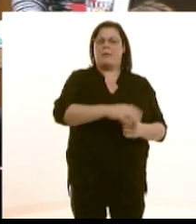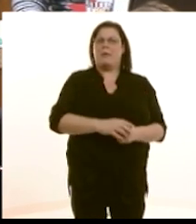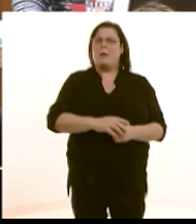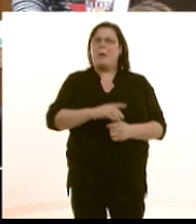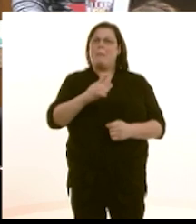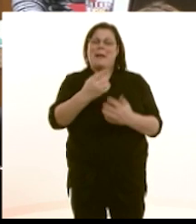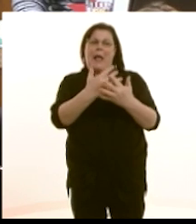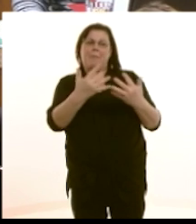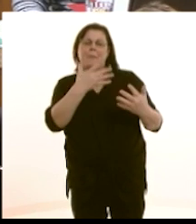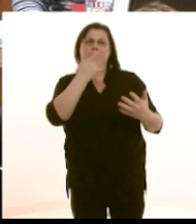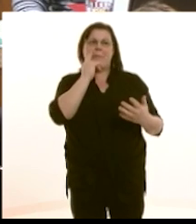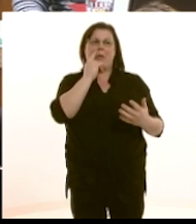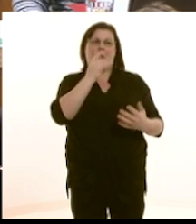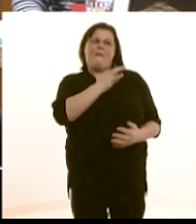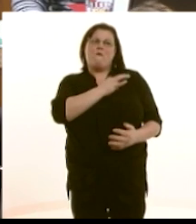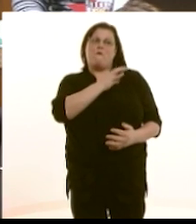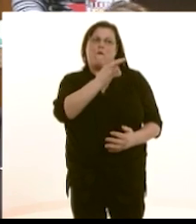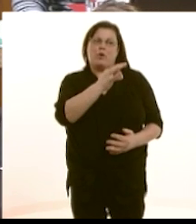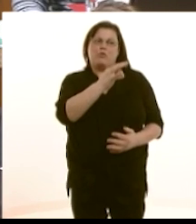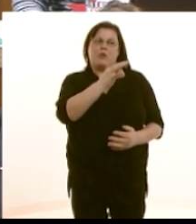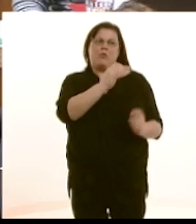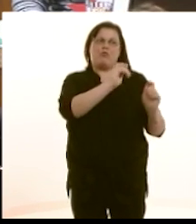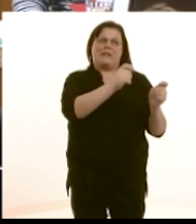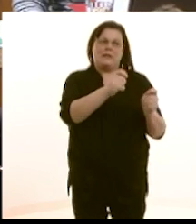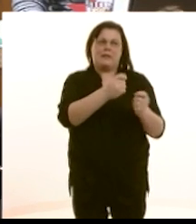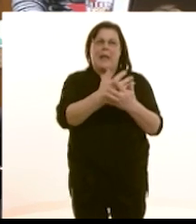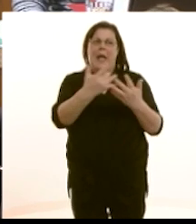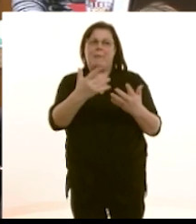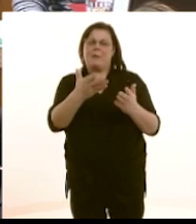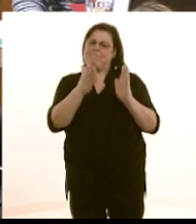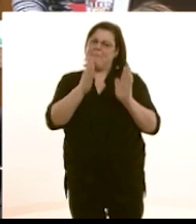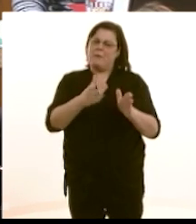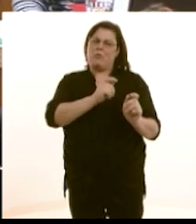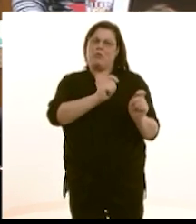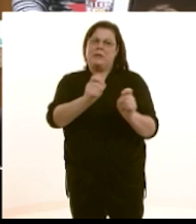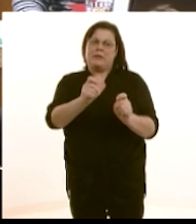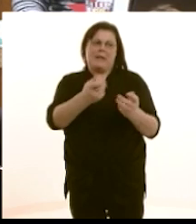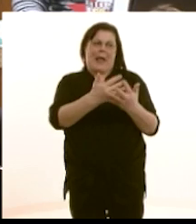be between voluntary and compulsory redundancies. We donít know how many people will be in